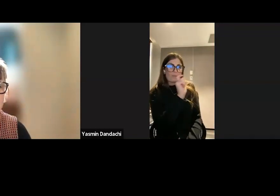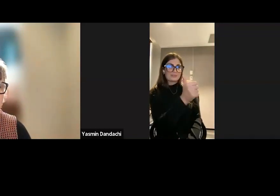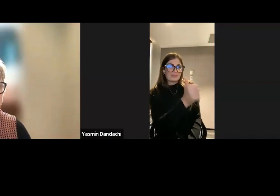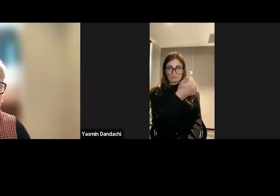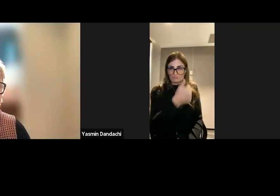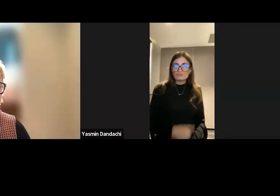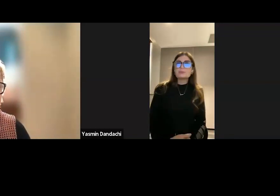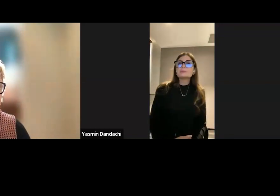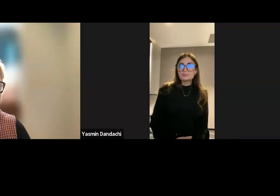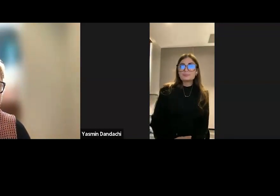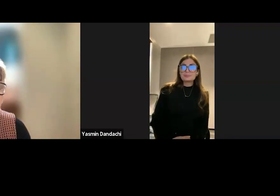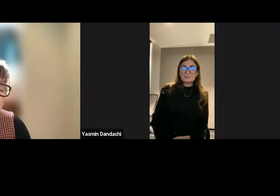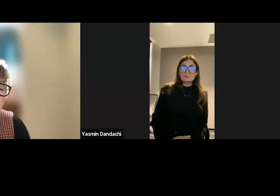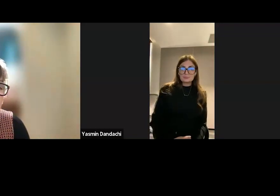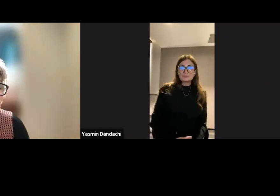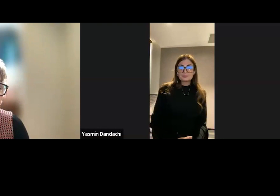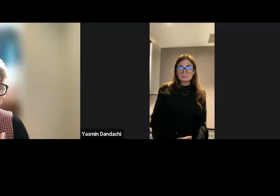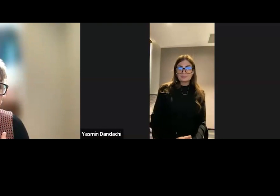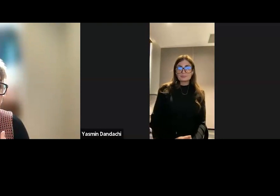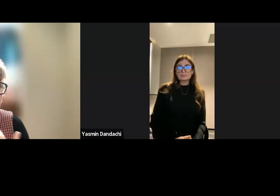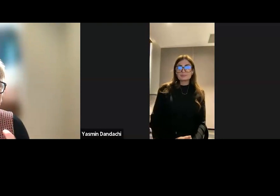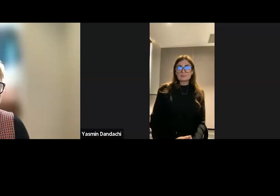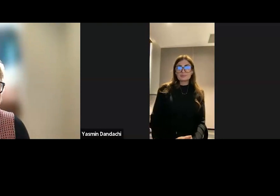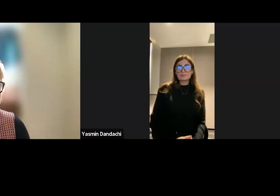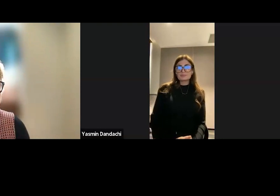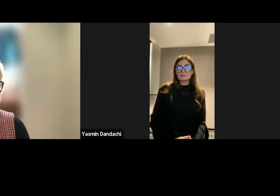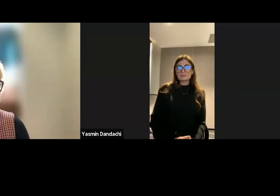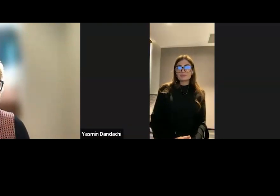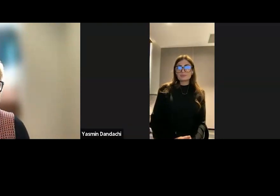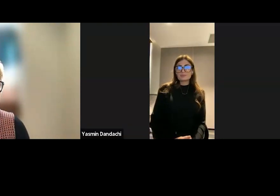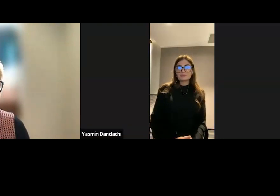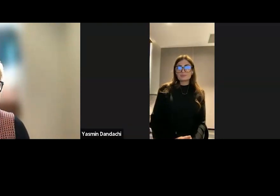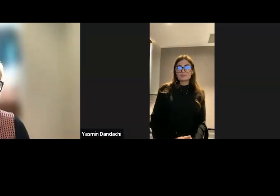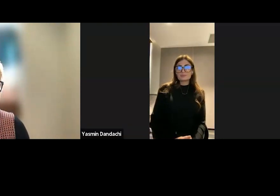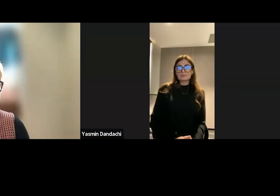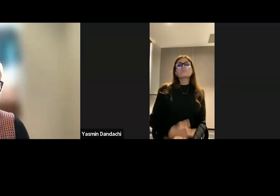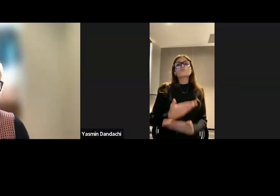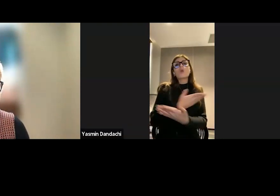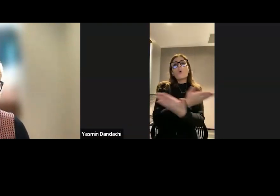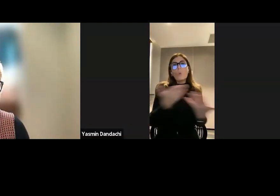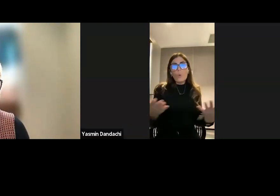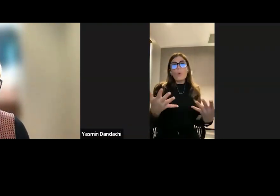So, the upshot is all societies or all groups are governed in some